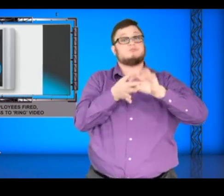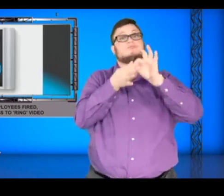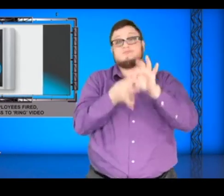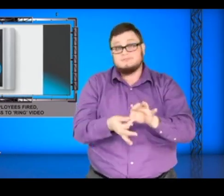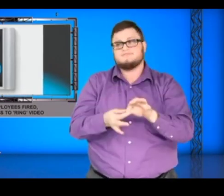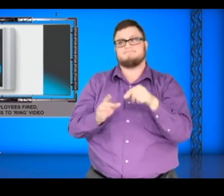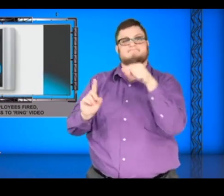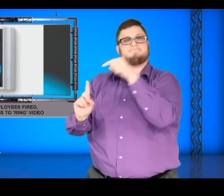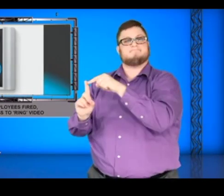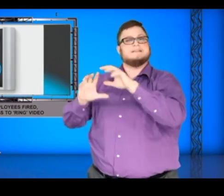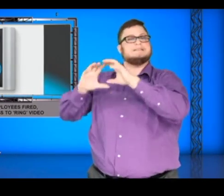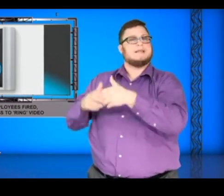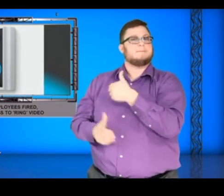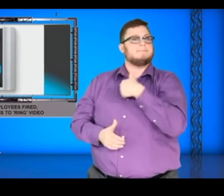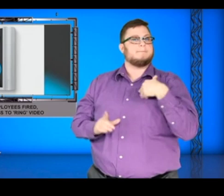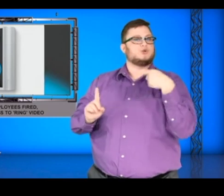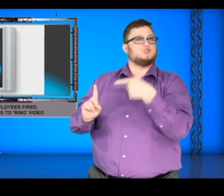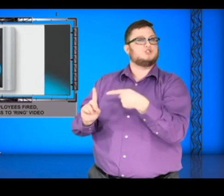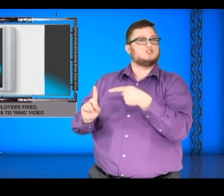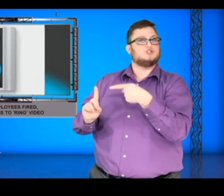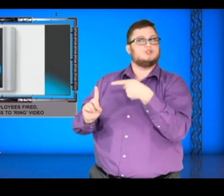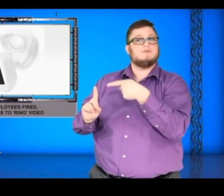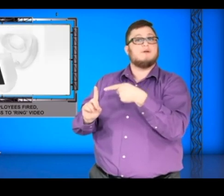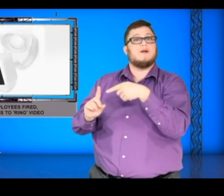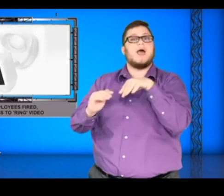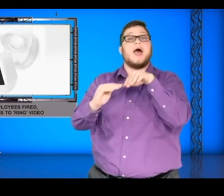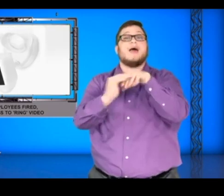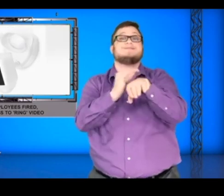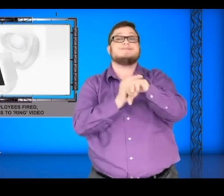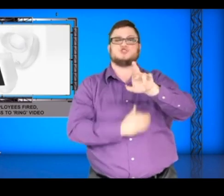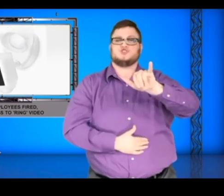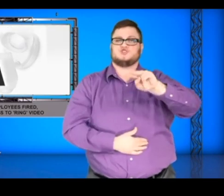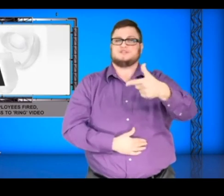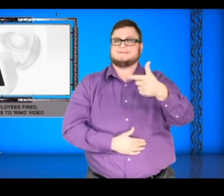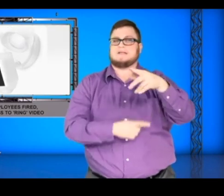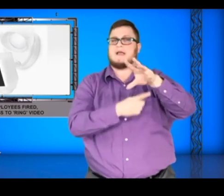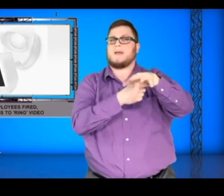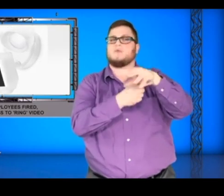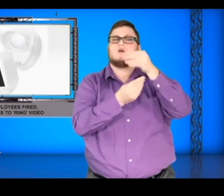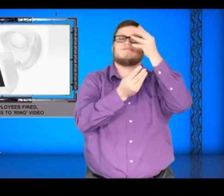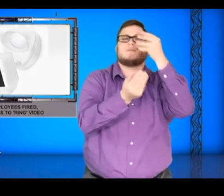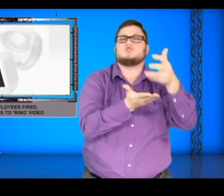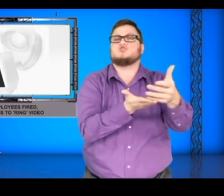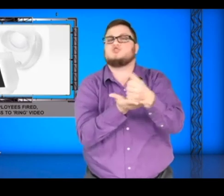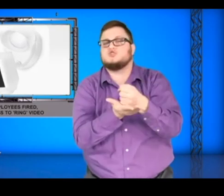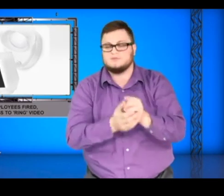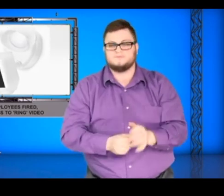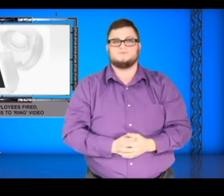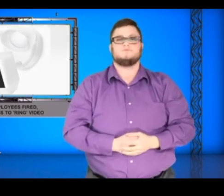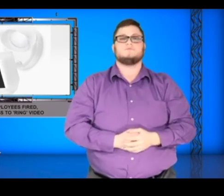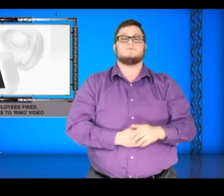member accessing Ring video data.